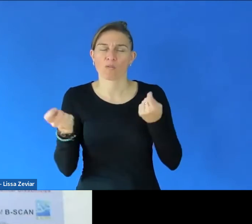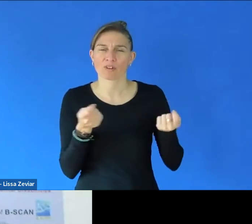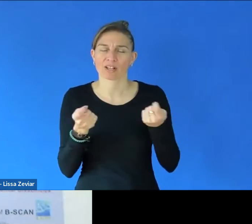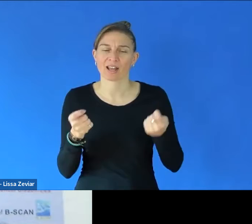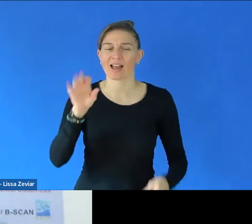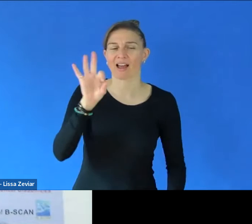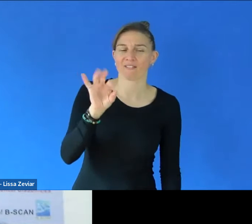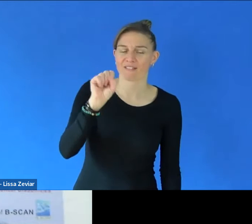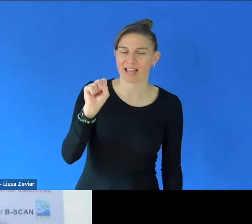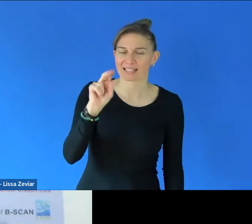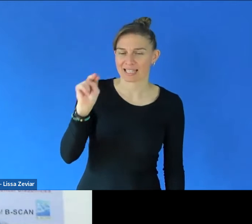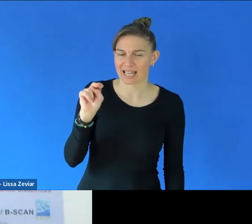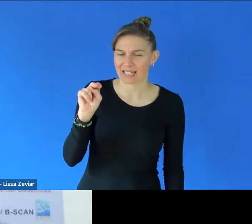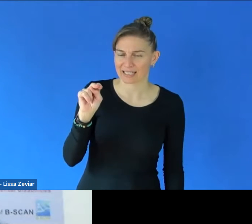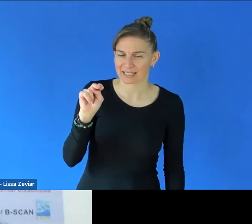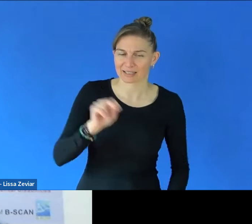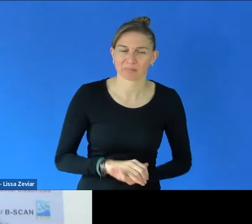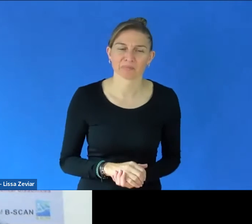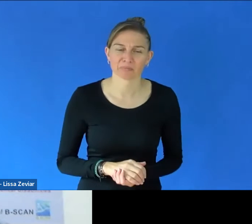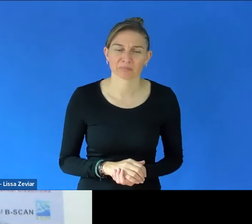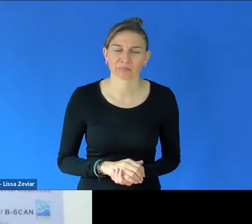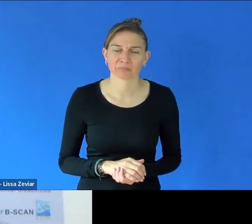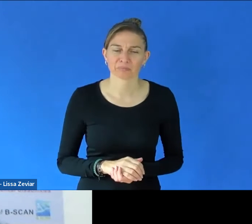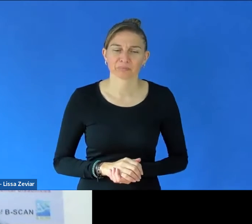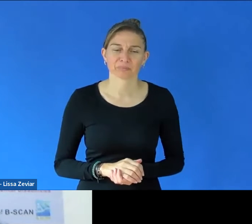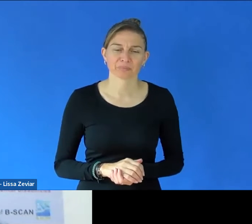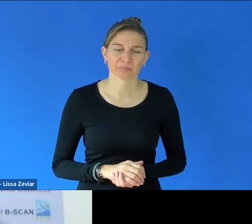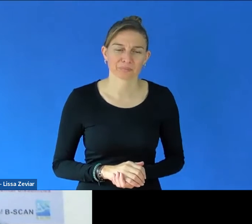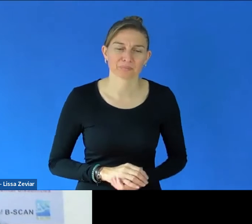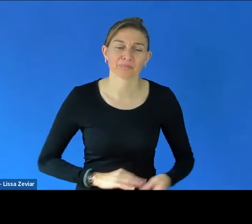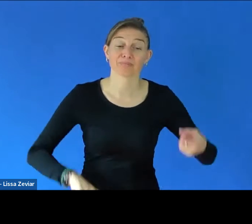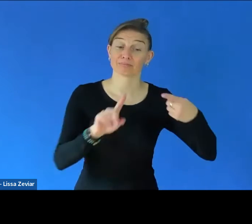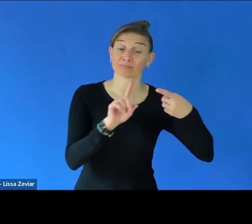We'll have Mike Battcock who has worked for 30 years in the developing sector